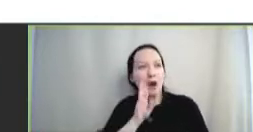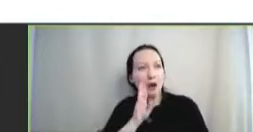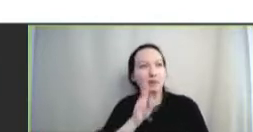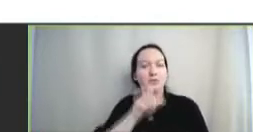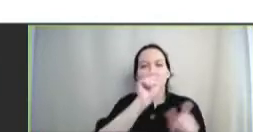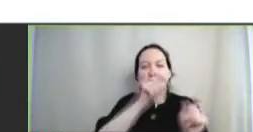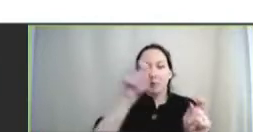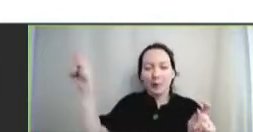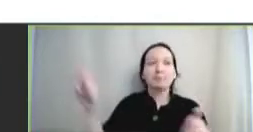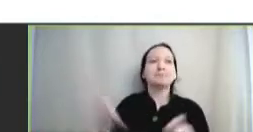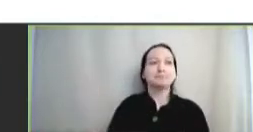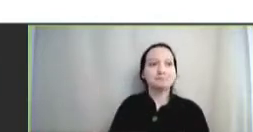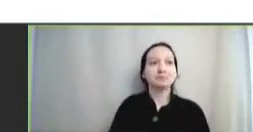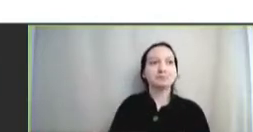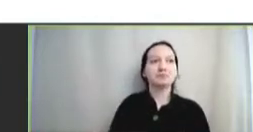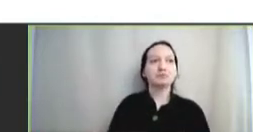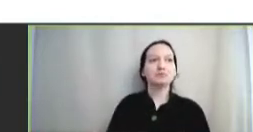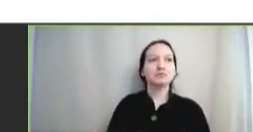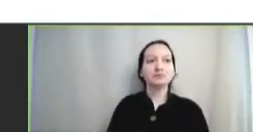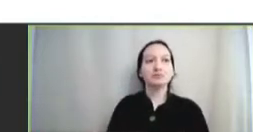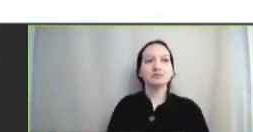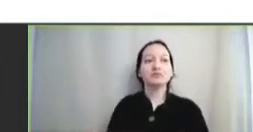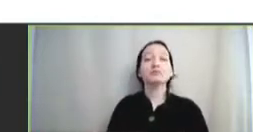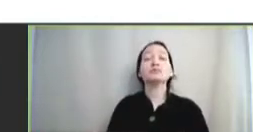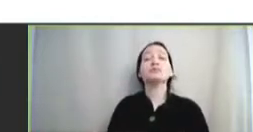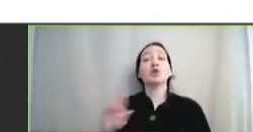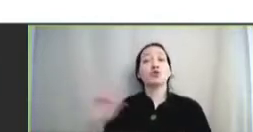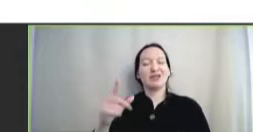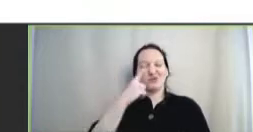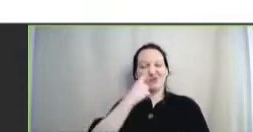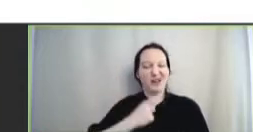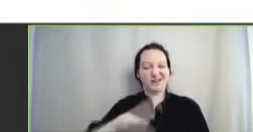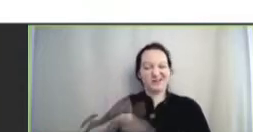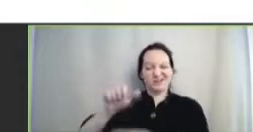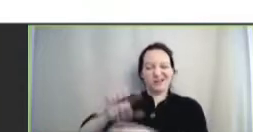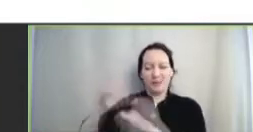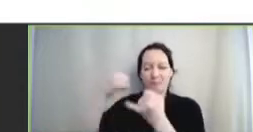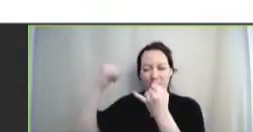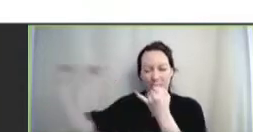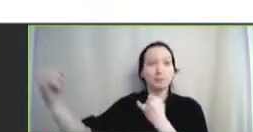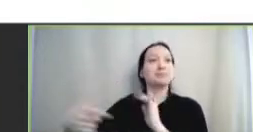lines. The bottom right graph with the red solid and dotted lines shows vaccinations are